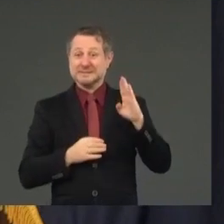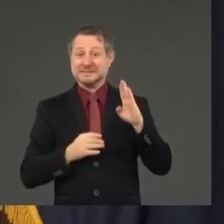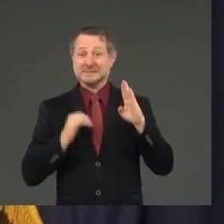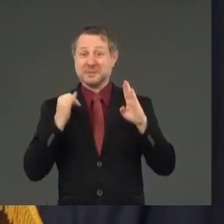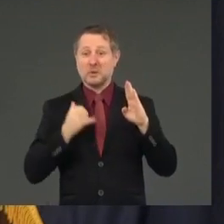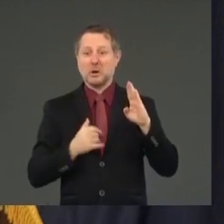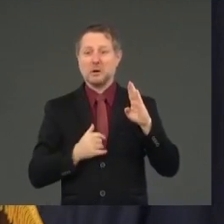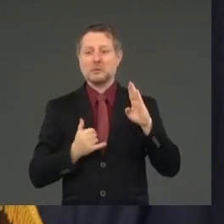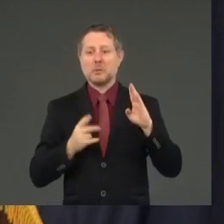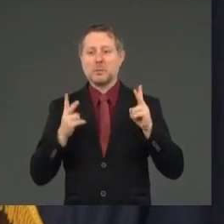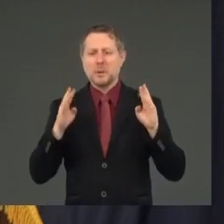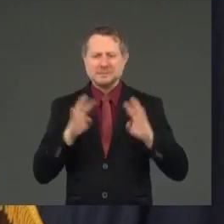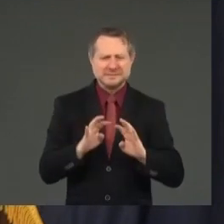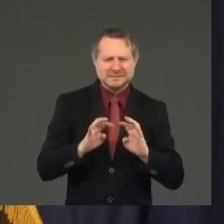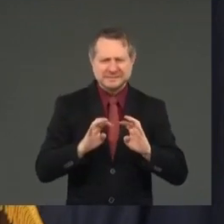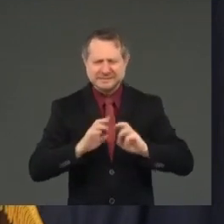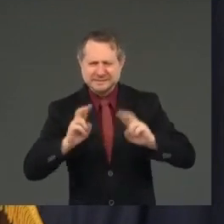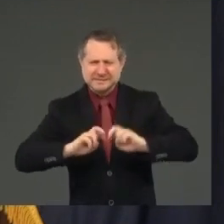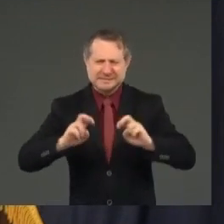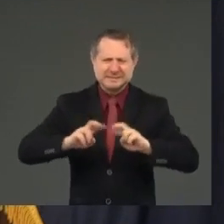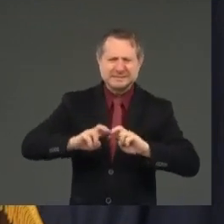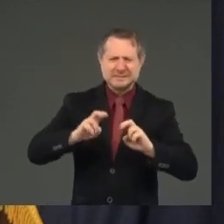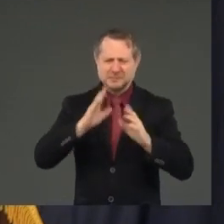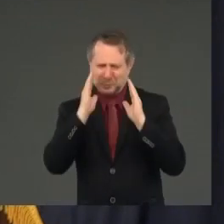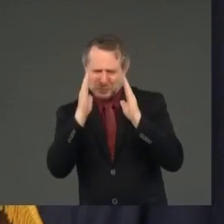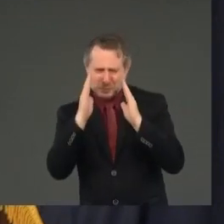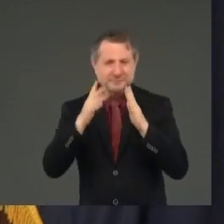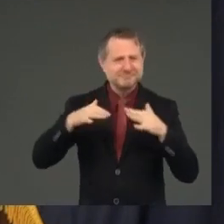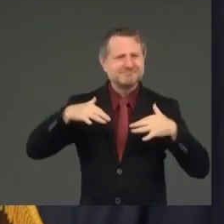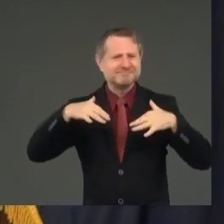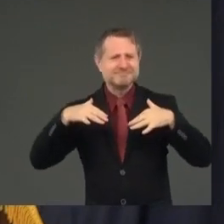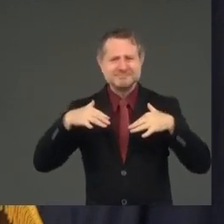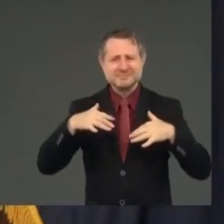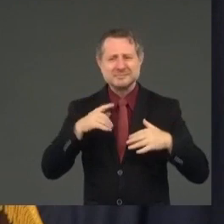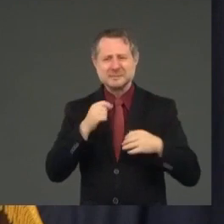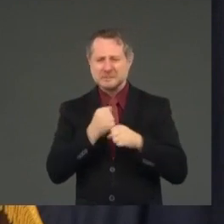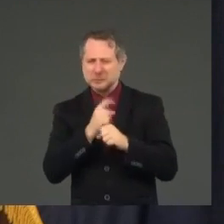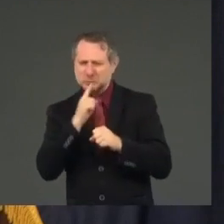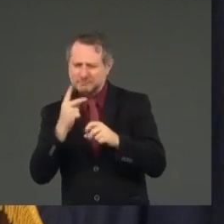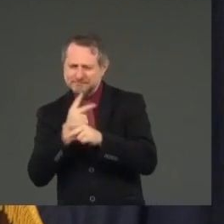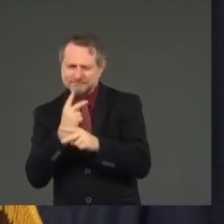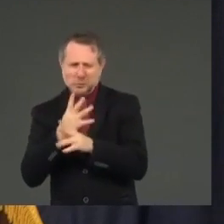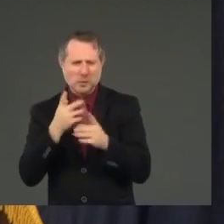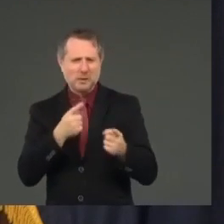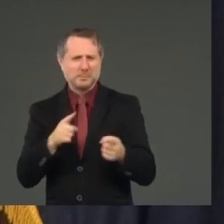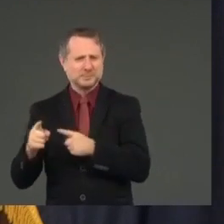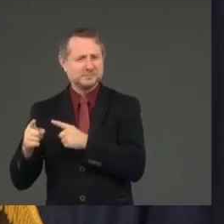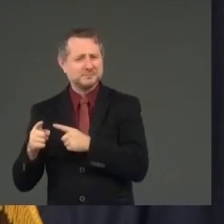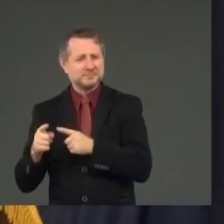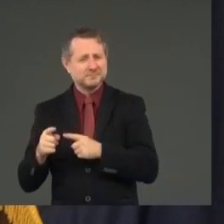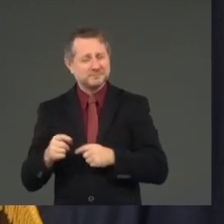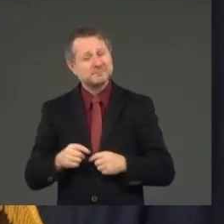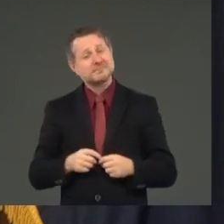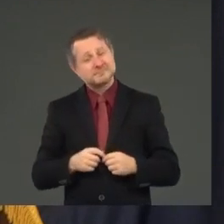ANOTHER 10,000 TESTS IN BUFFALO. SO IF YOU SEE A SHIFT, THEN